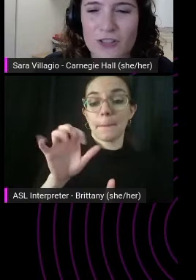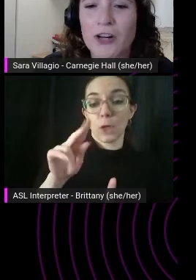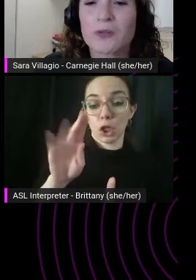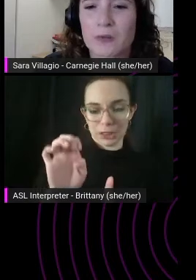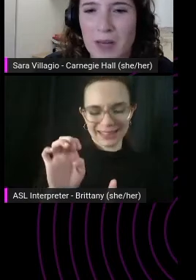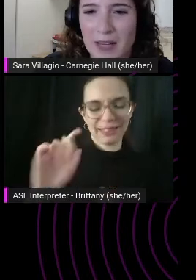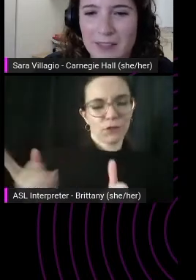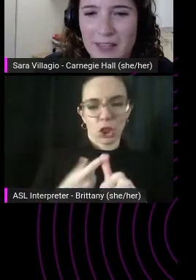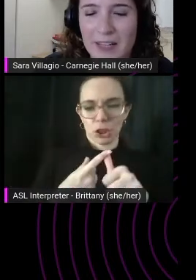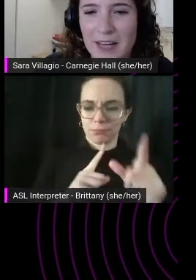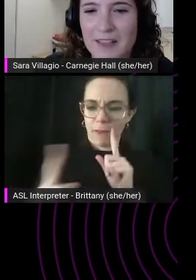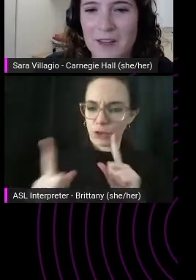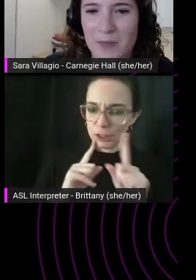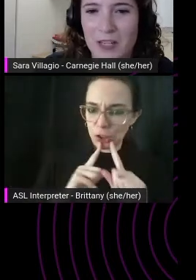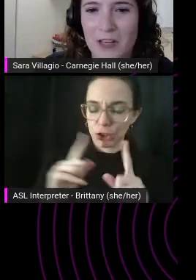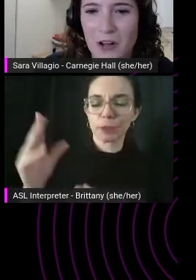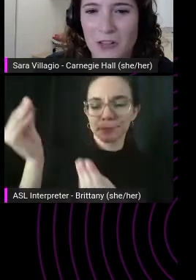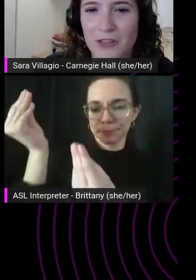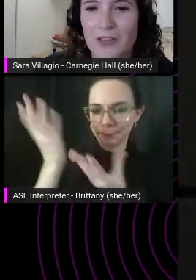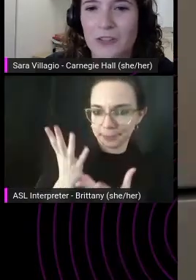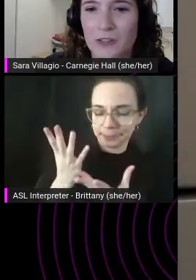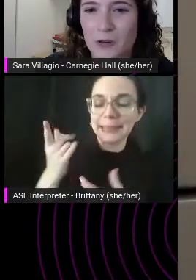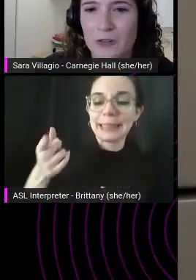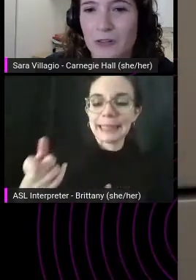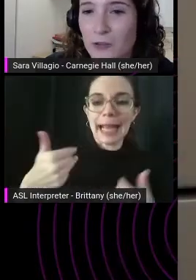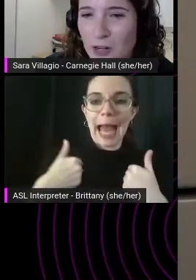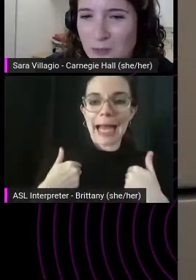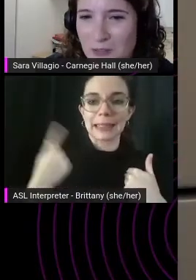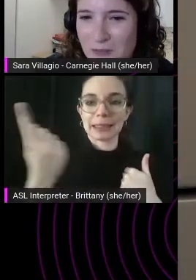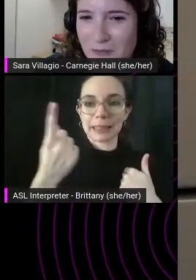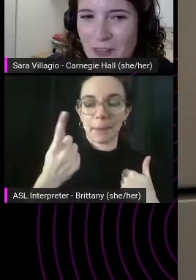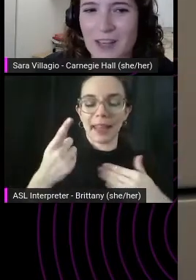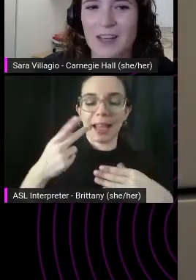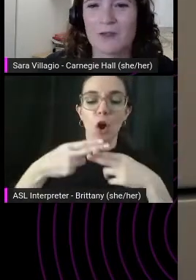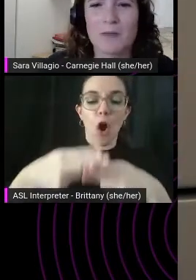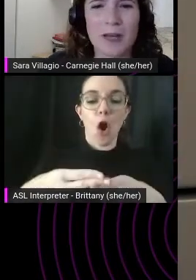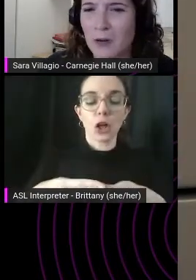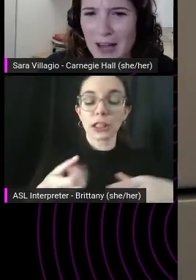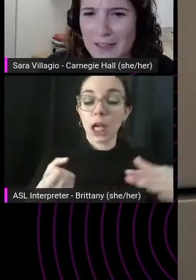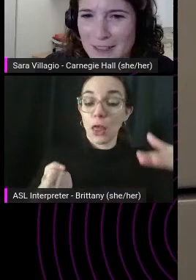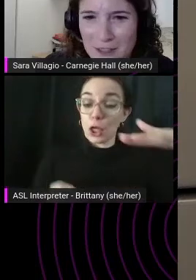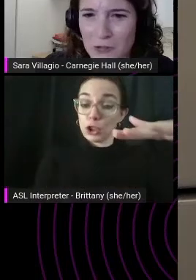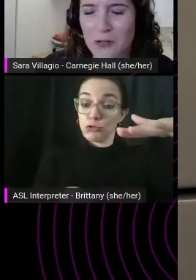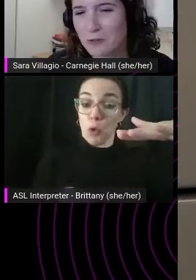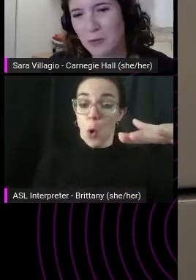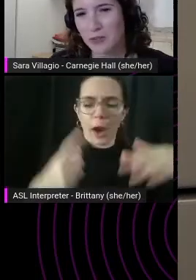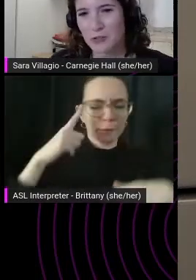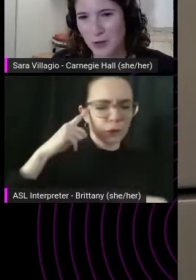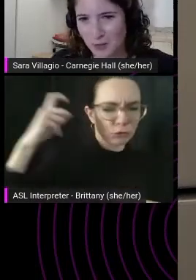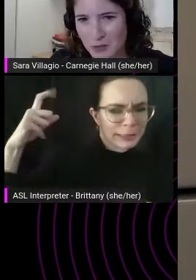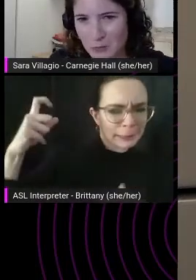shared with me that he had something called the drawer of dreams. What, may you ask, is the drawer of broken dreams?